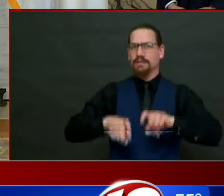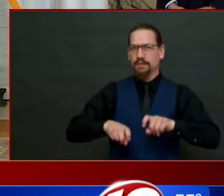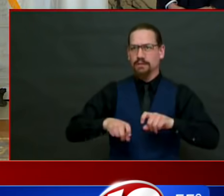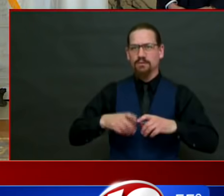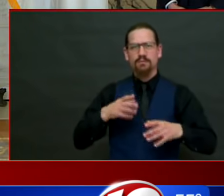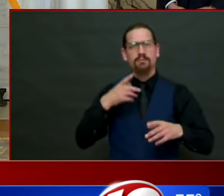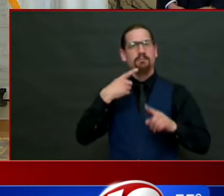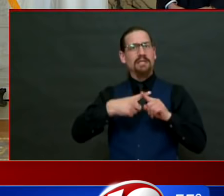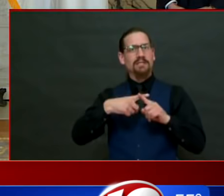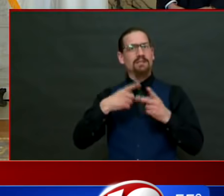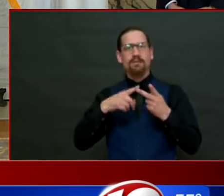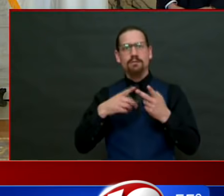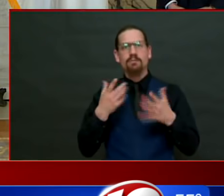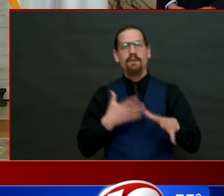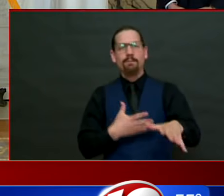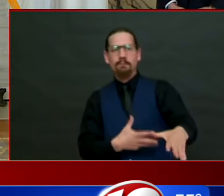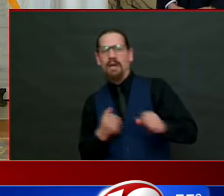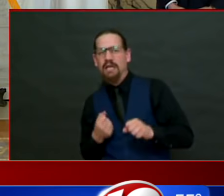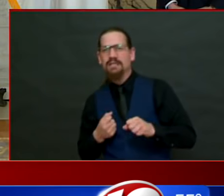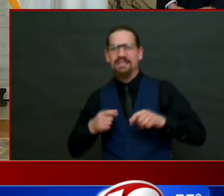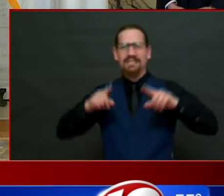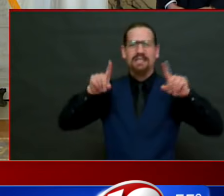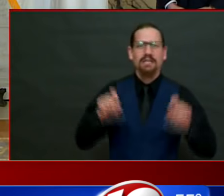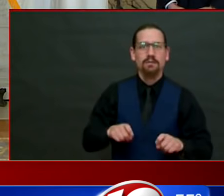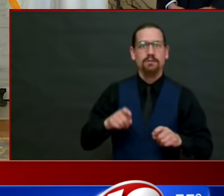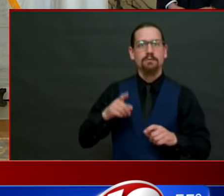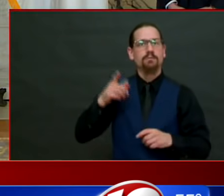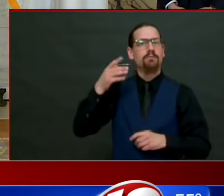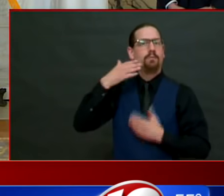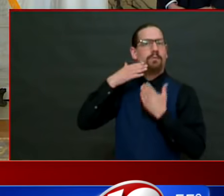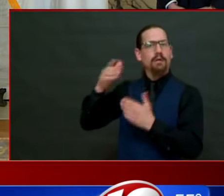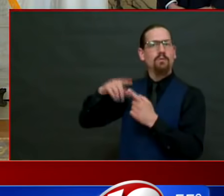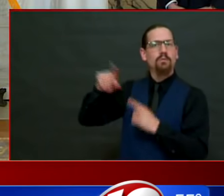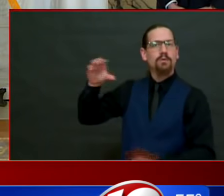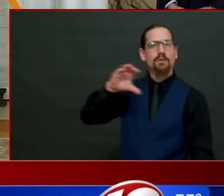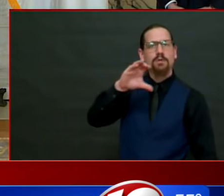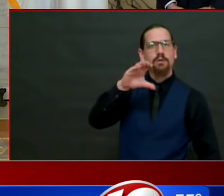CENTERS, ONE OF THE FIRST TO DEPLOY THE RAPID TESTING